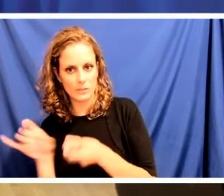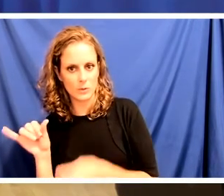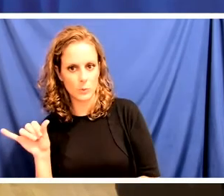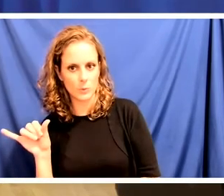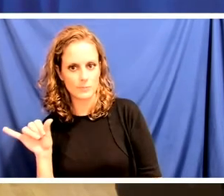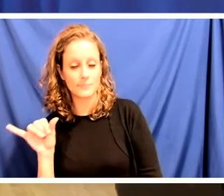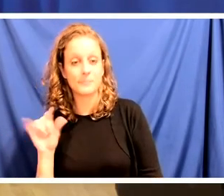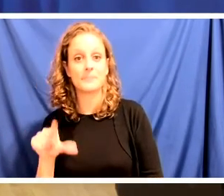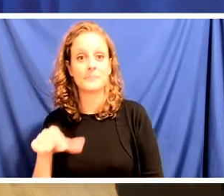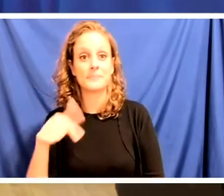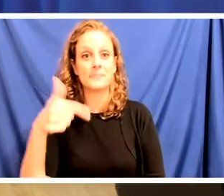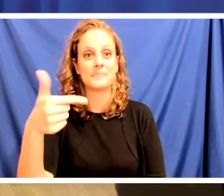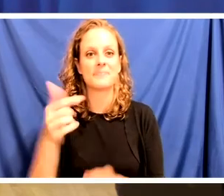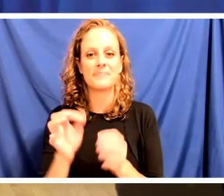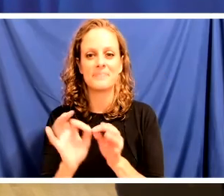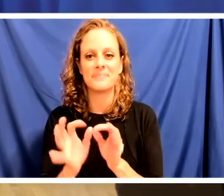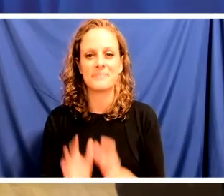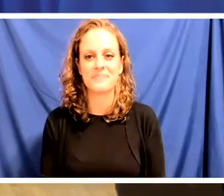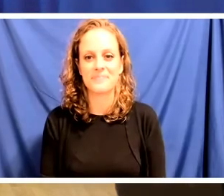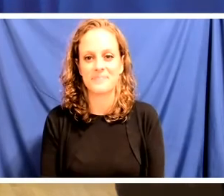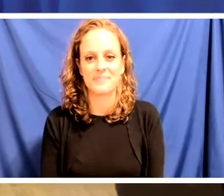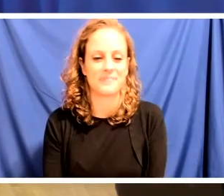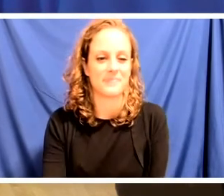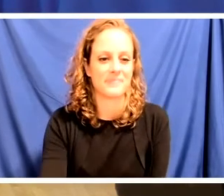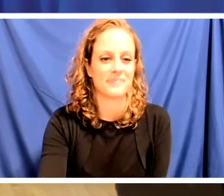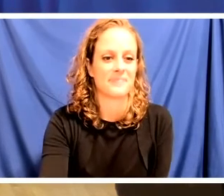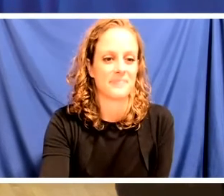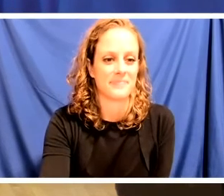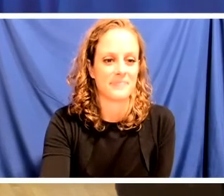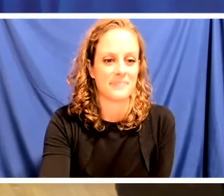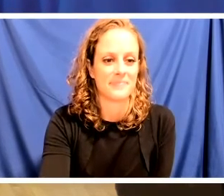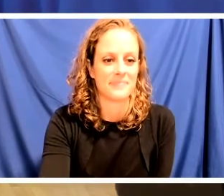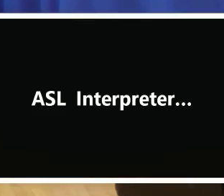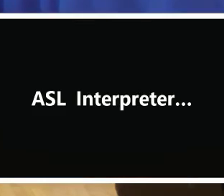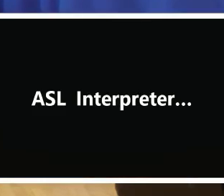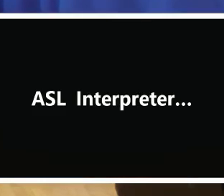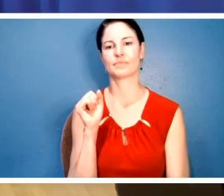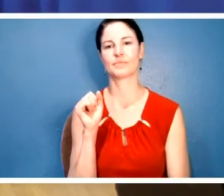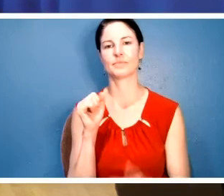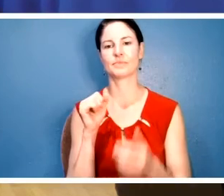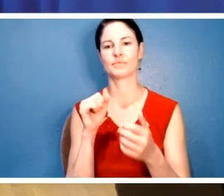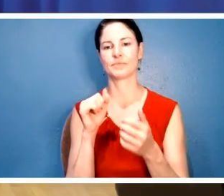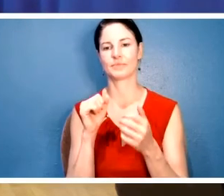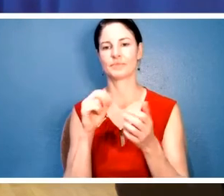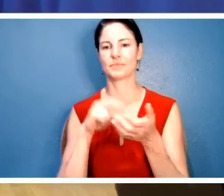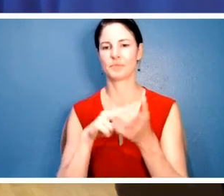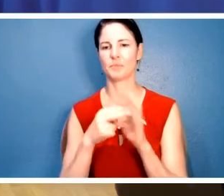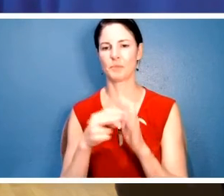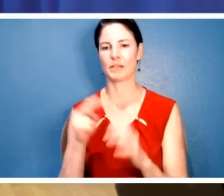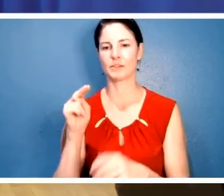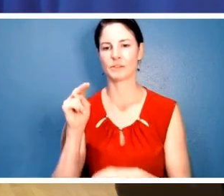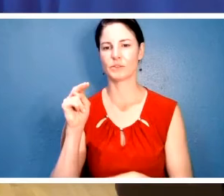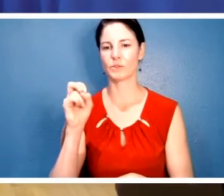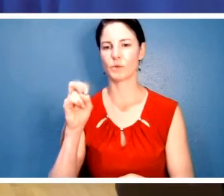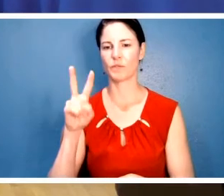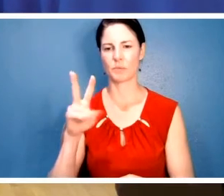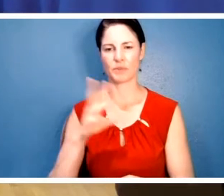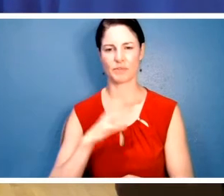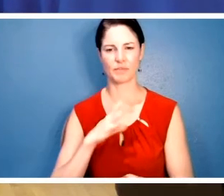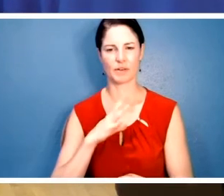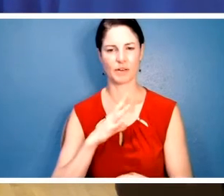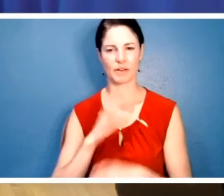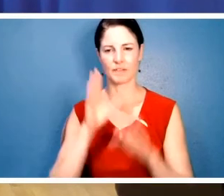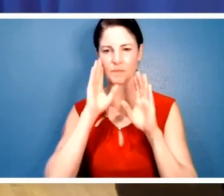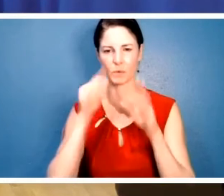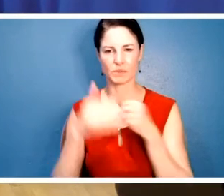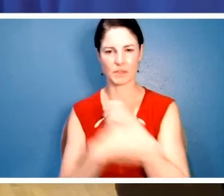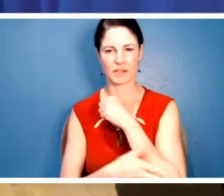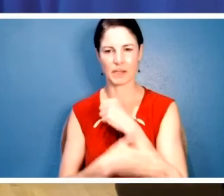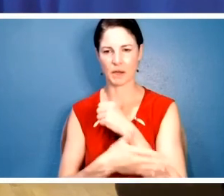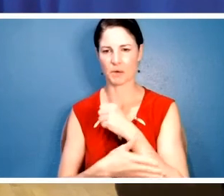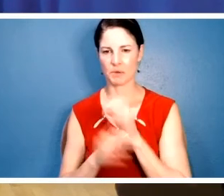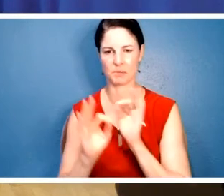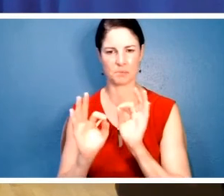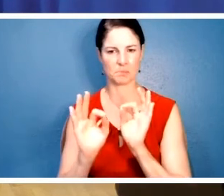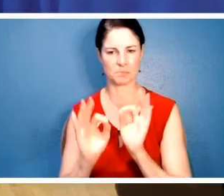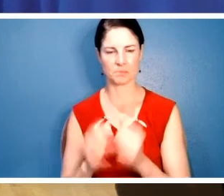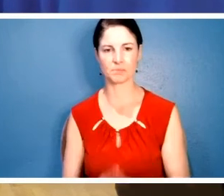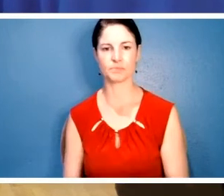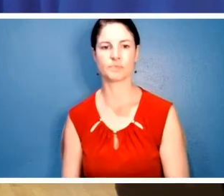SacGov: So what we're saying is you can definitely use November to just focus on the county it's totally fine okay corny before we go to questions that remain here from people that are have joined us in person.